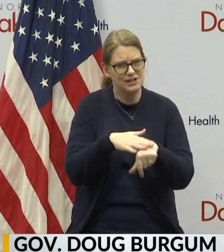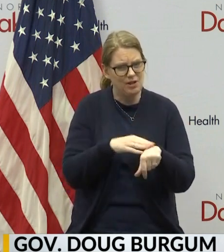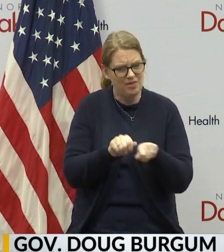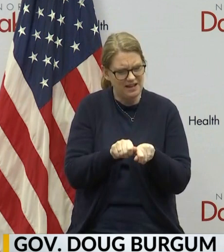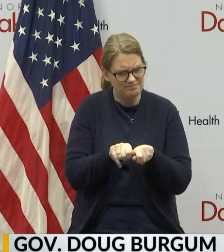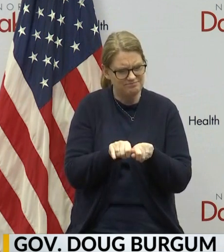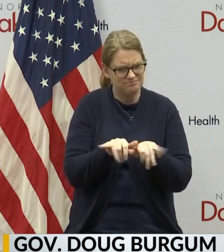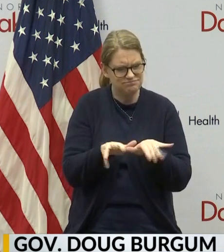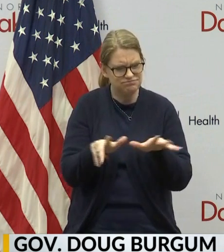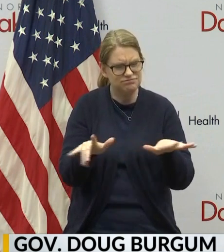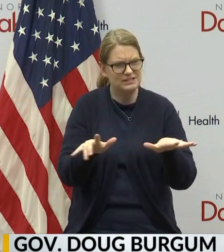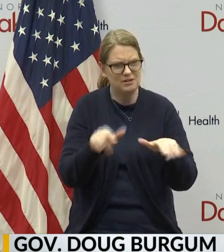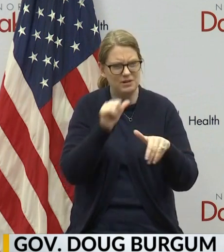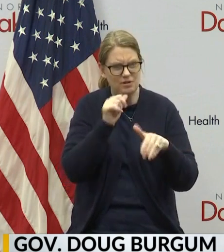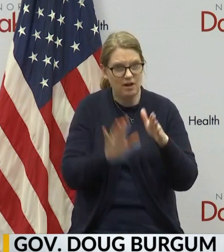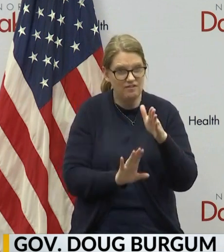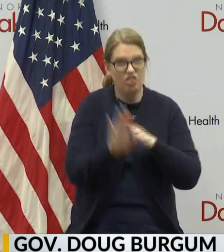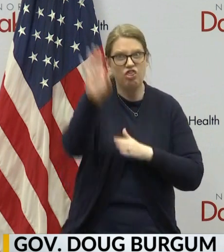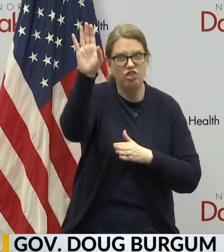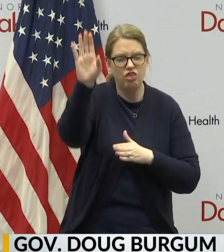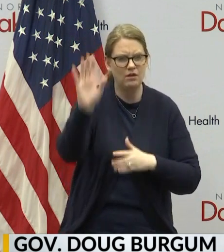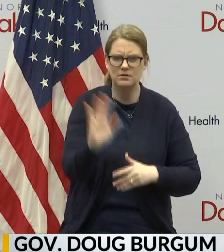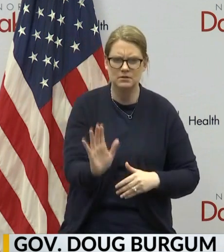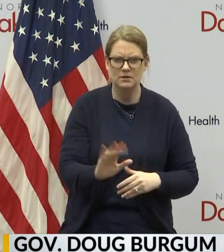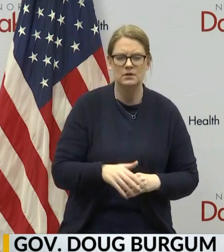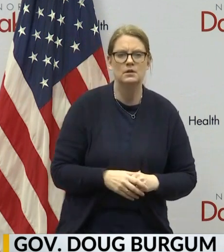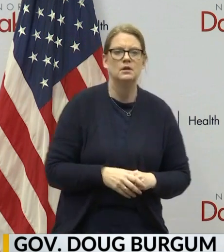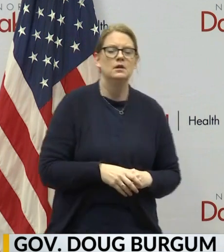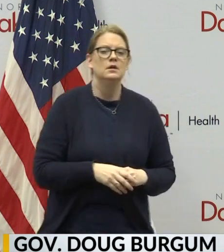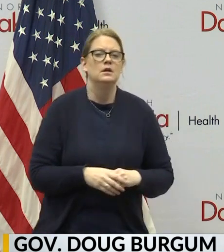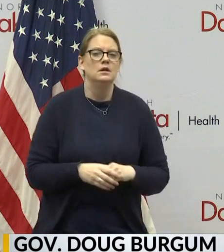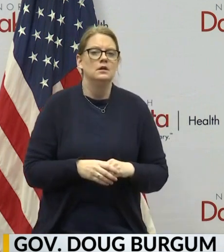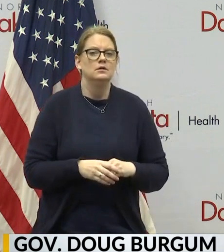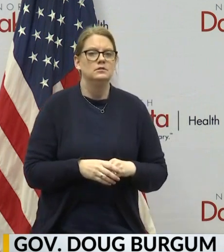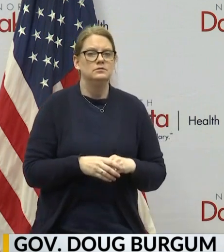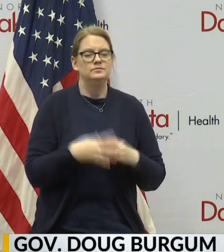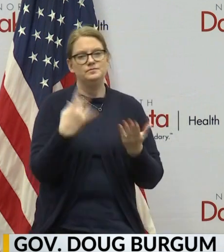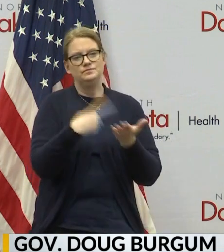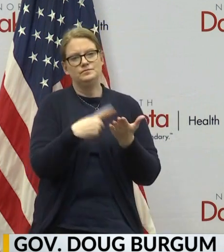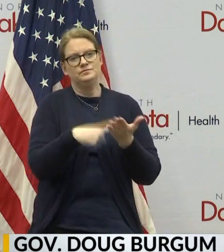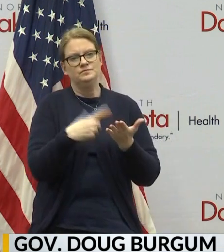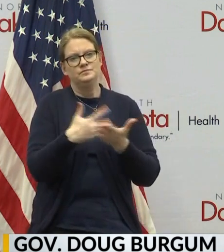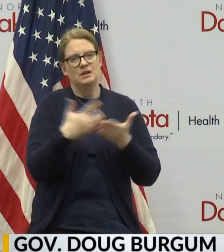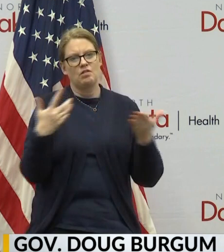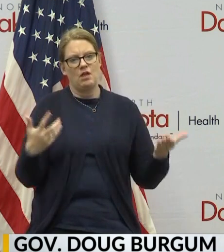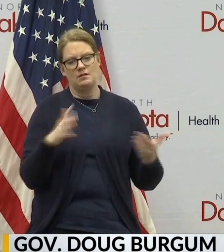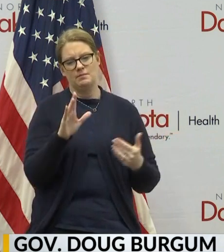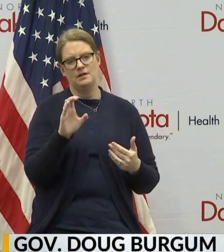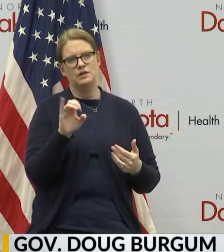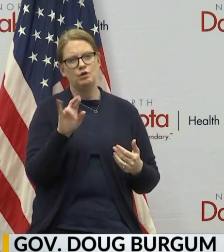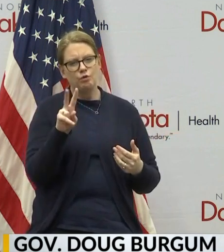STATE HAS AN OPPORTUNITY TO CONDUCT, YOU KNOW, CONDUCT THEMSELVES APPROPRIATELY TO HELP SLOW THE SPREAD.